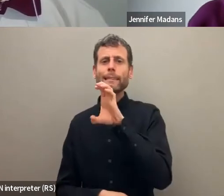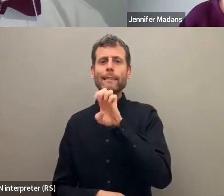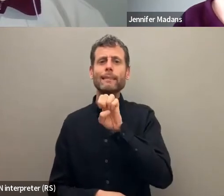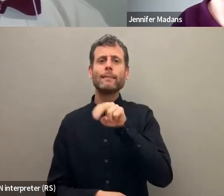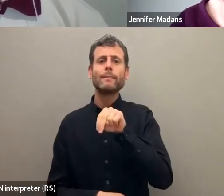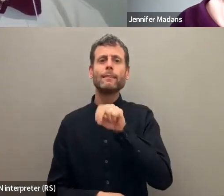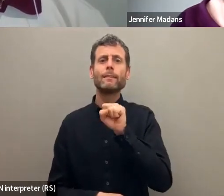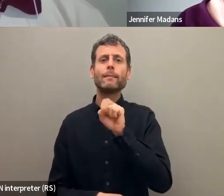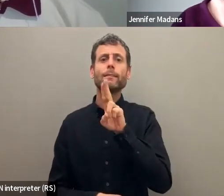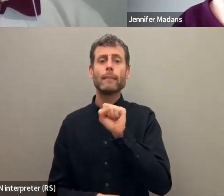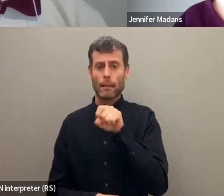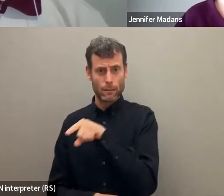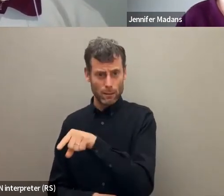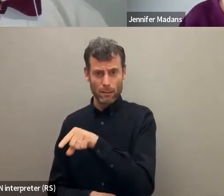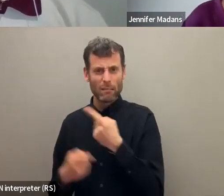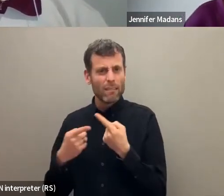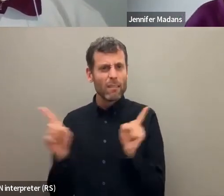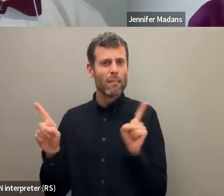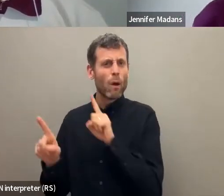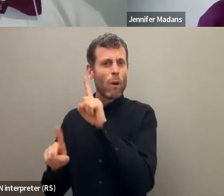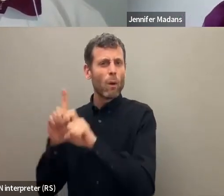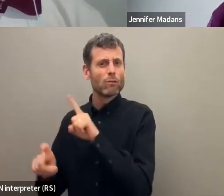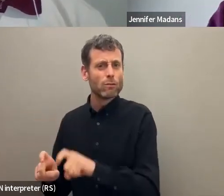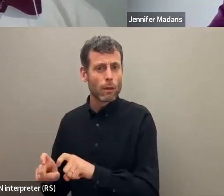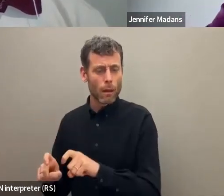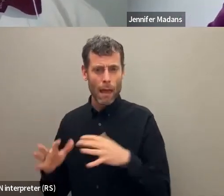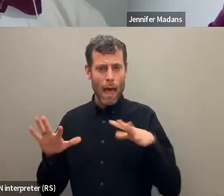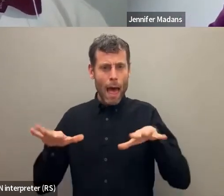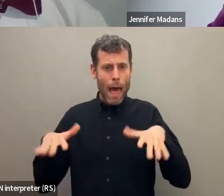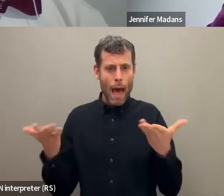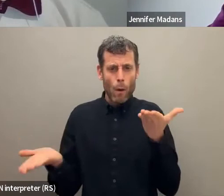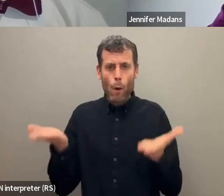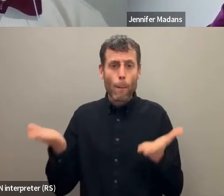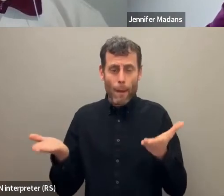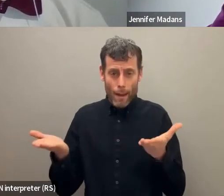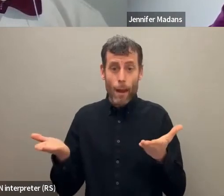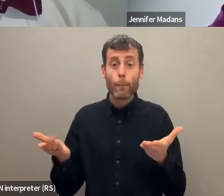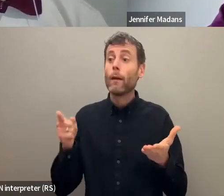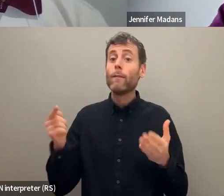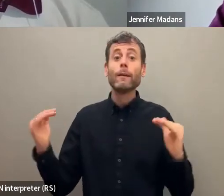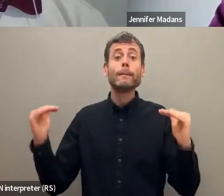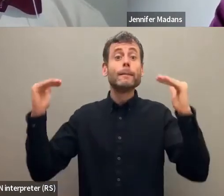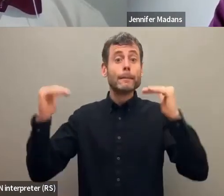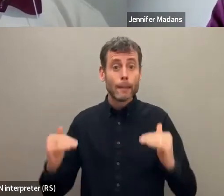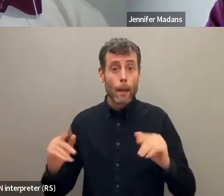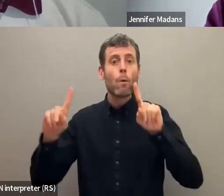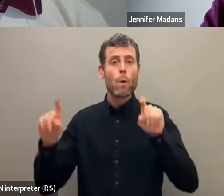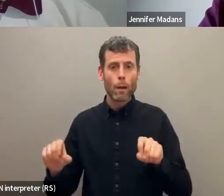Jennifer Madans: But to maximize data utility and quality, we need to harmonize data collection across systems which can be done through a data strategy.